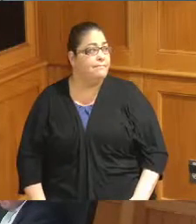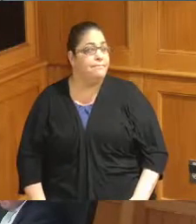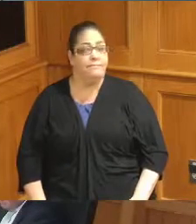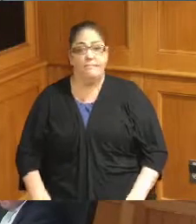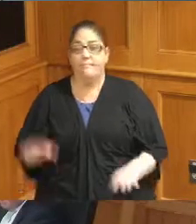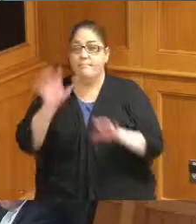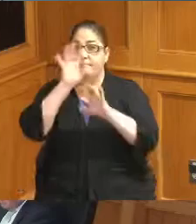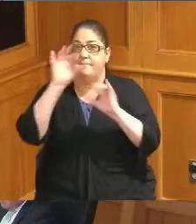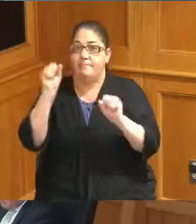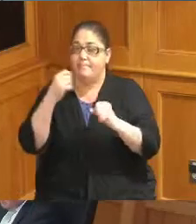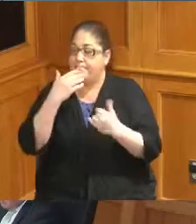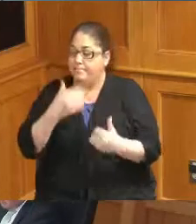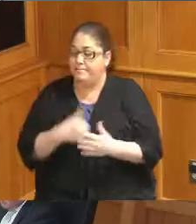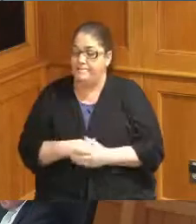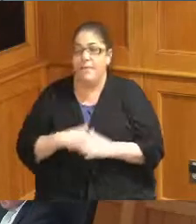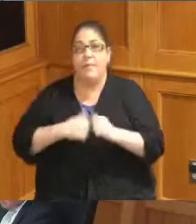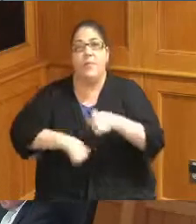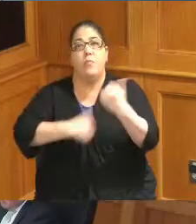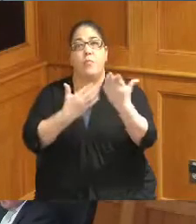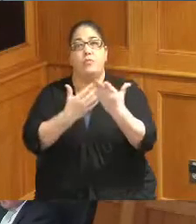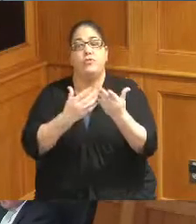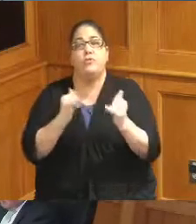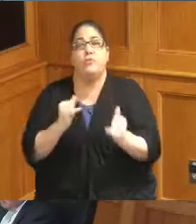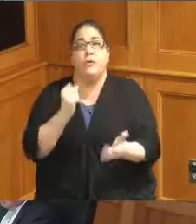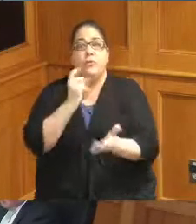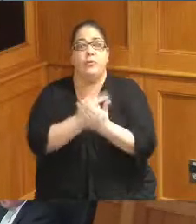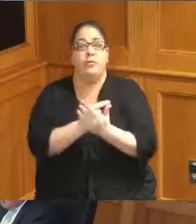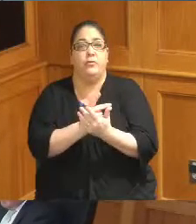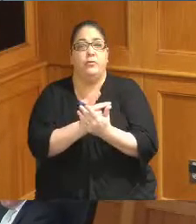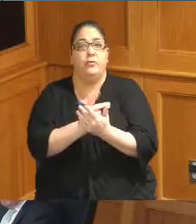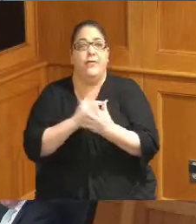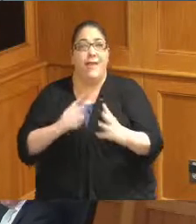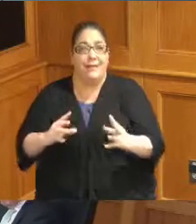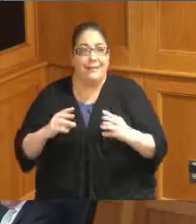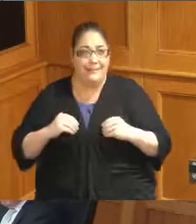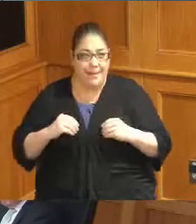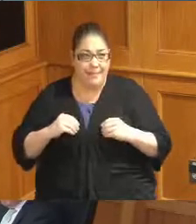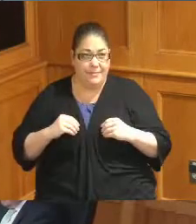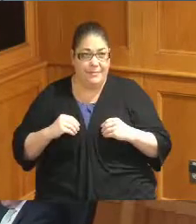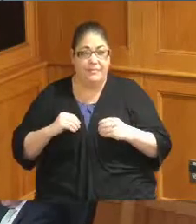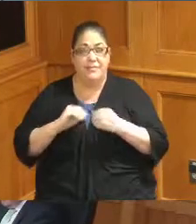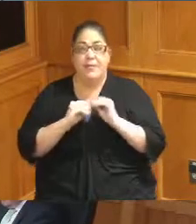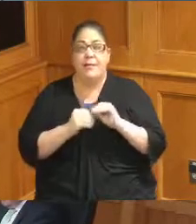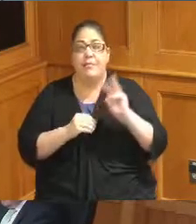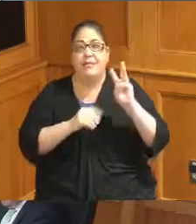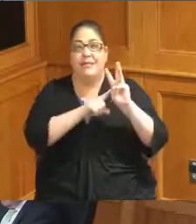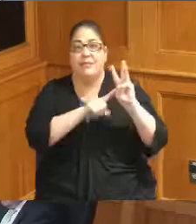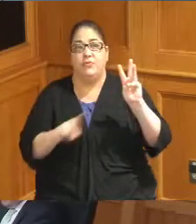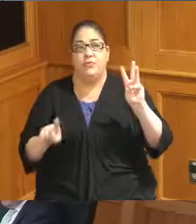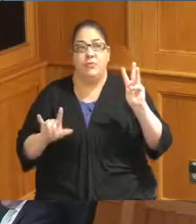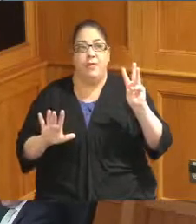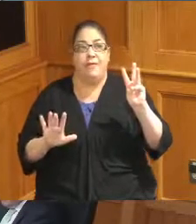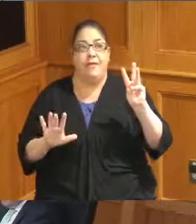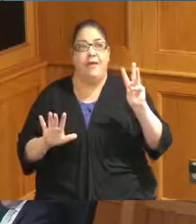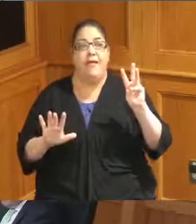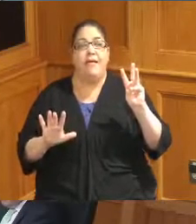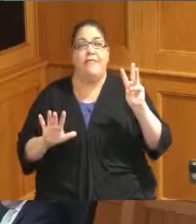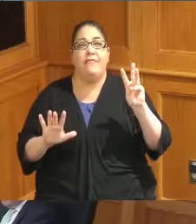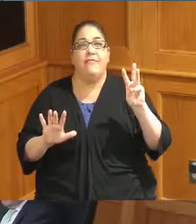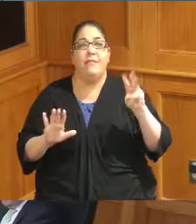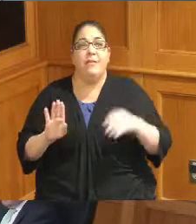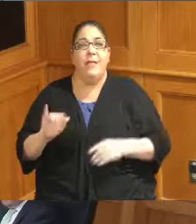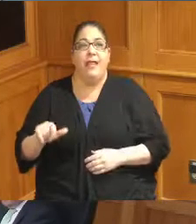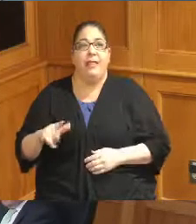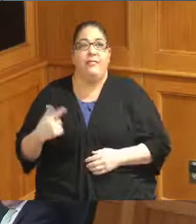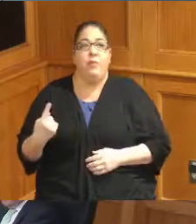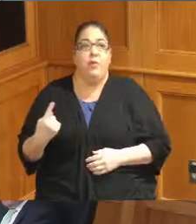um I would like to make a motion to approve and accept items 6 through 25 and by Leaf one second